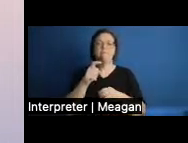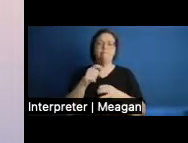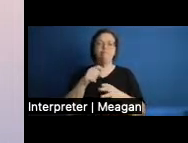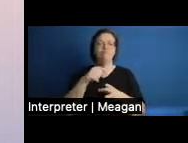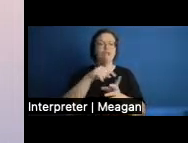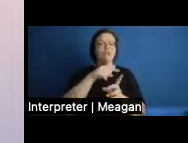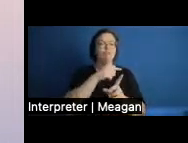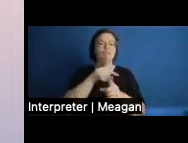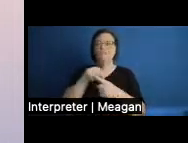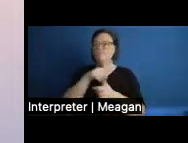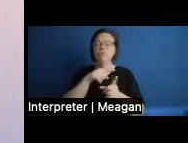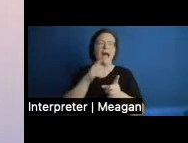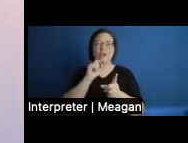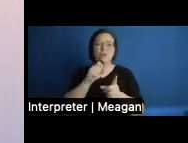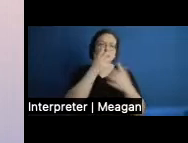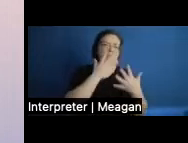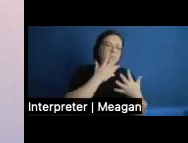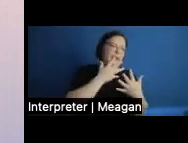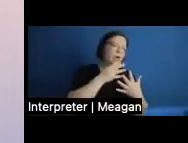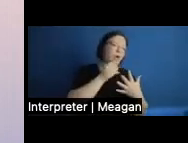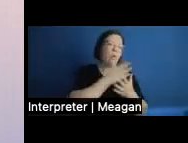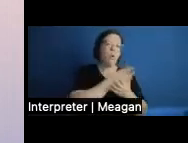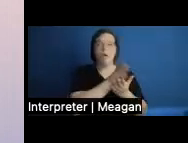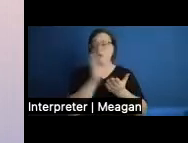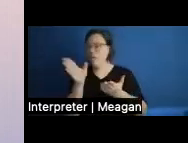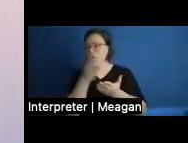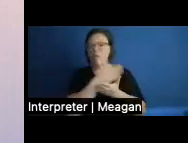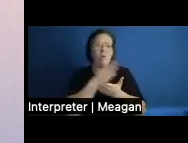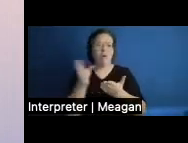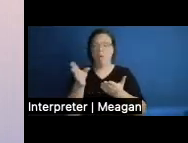either deep in despair or despair is in my head. Taking up way too much space while I'm writing